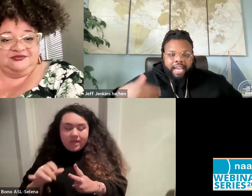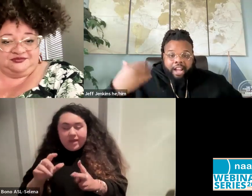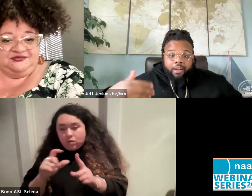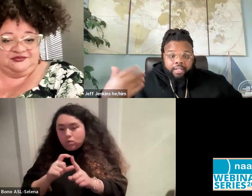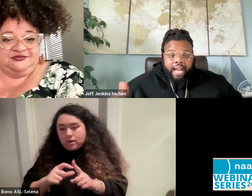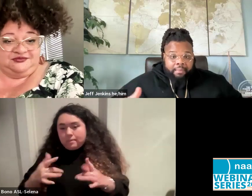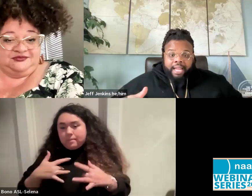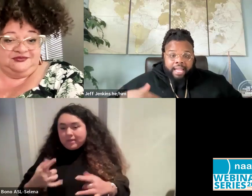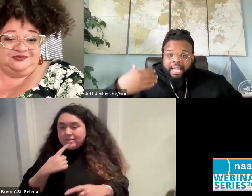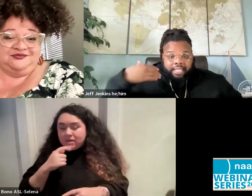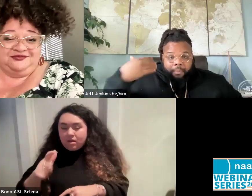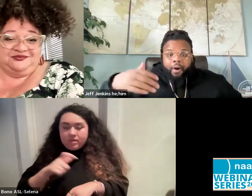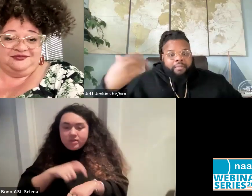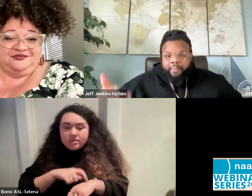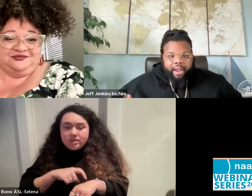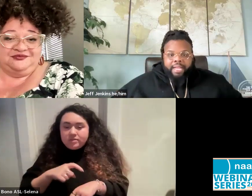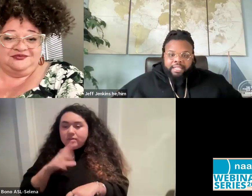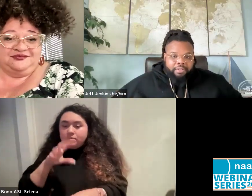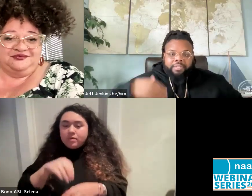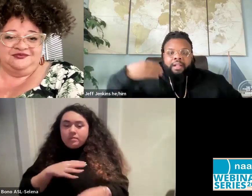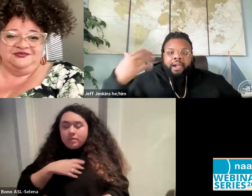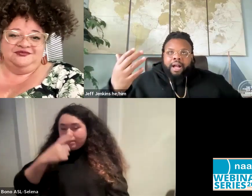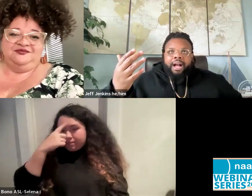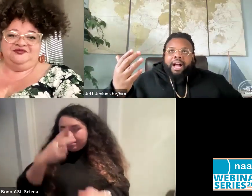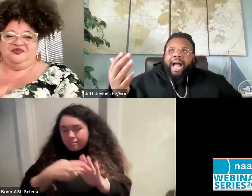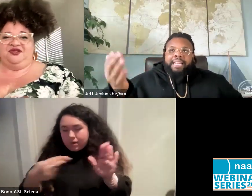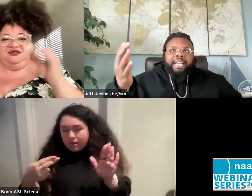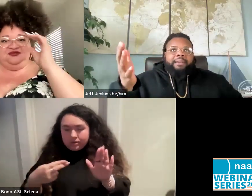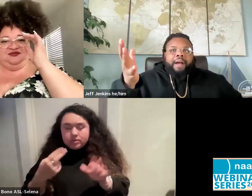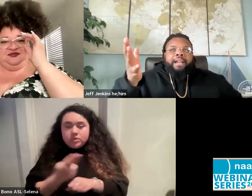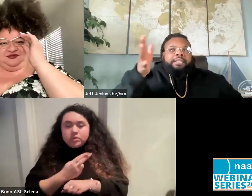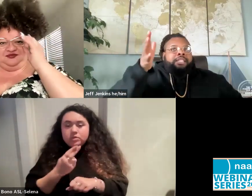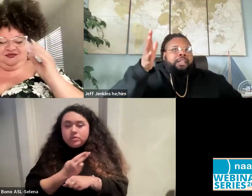like all the time, like is a part of my brand to use I d I just,